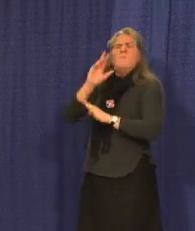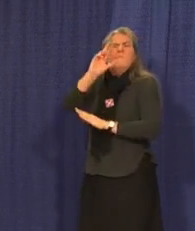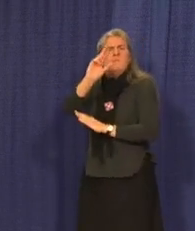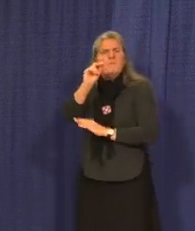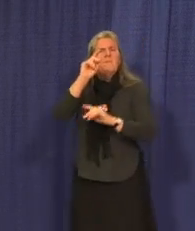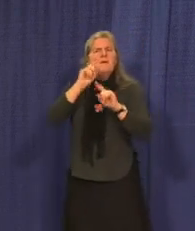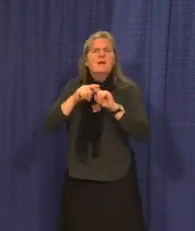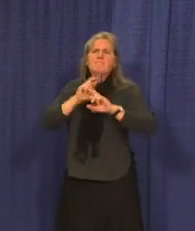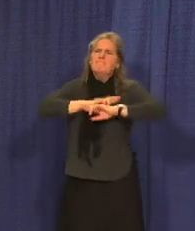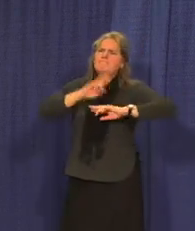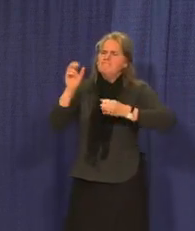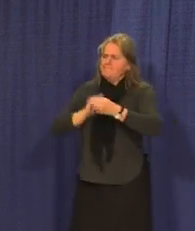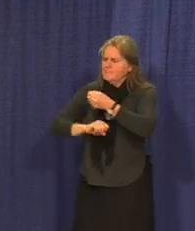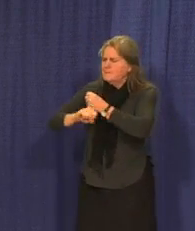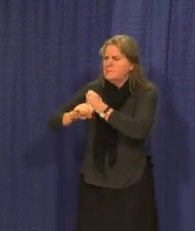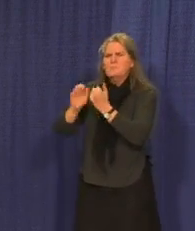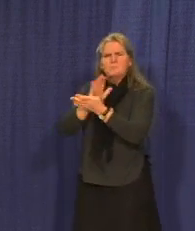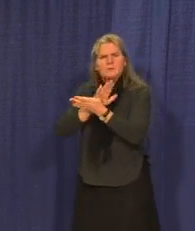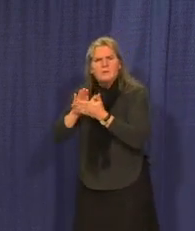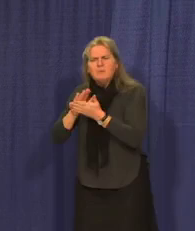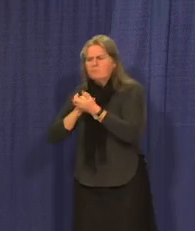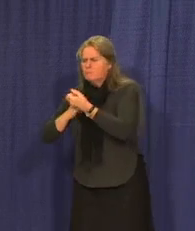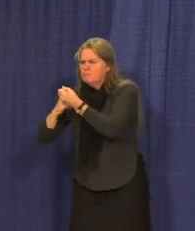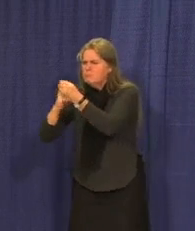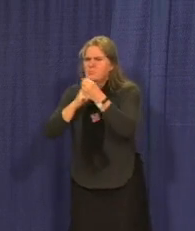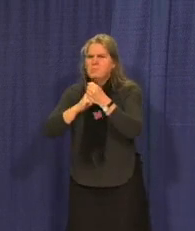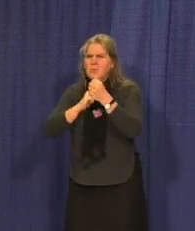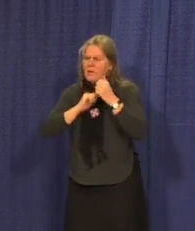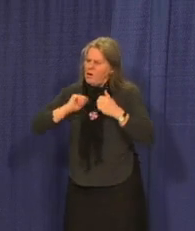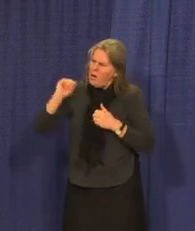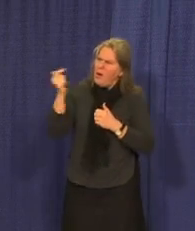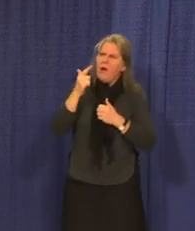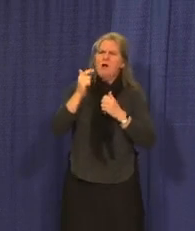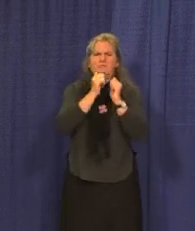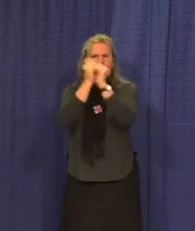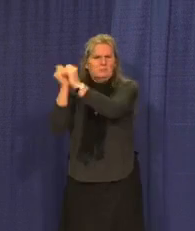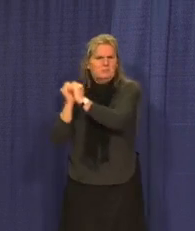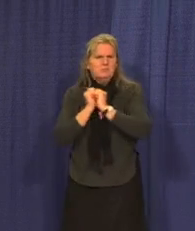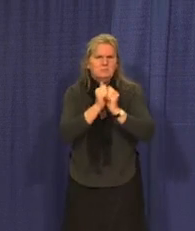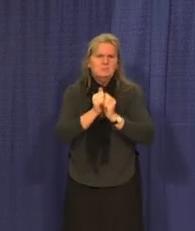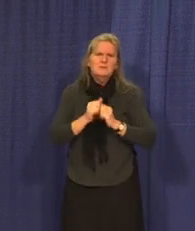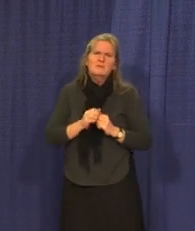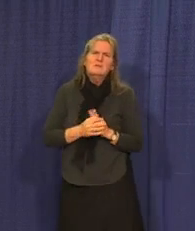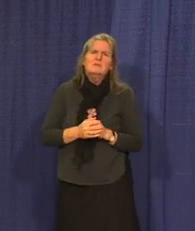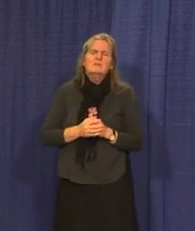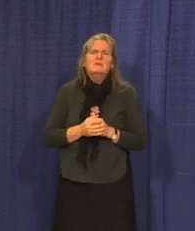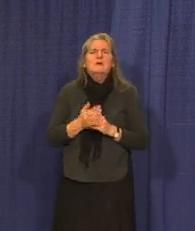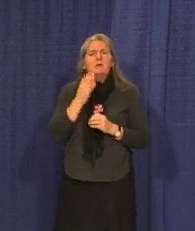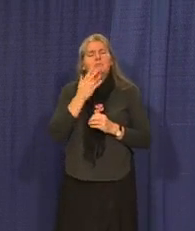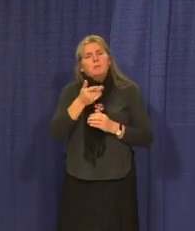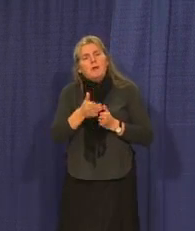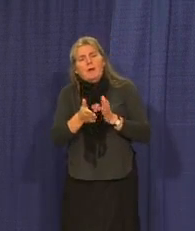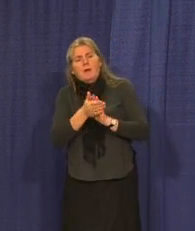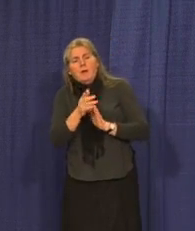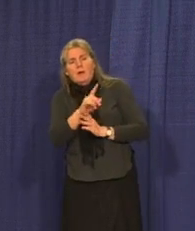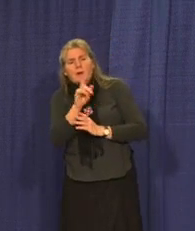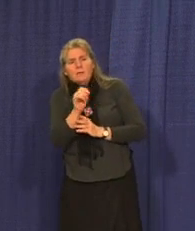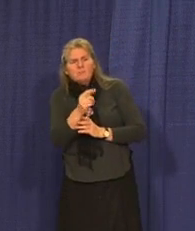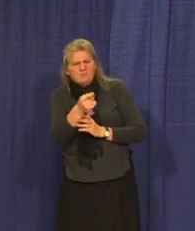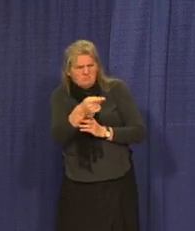Yukoners in a community. We need to support them and we need to be kind. We are all Yukoners and we are all in this together.